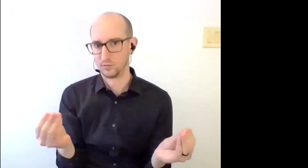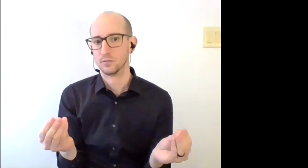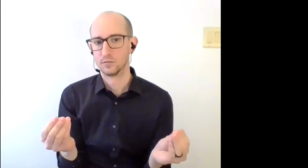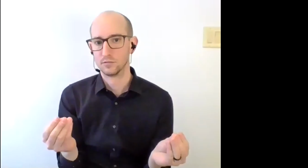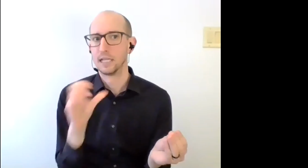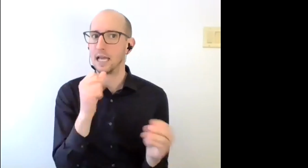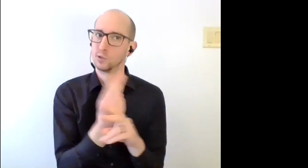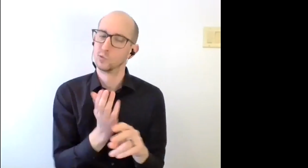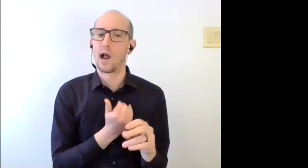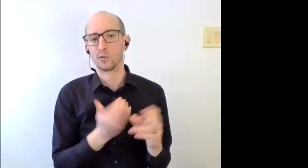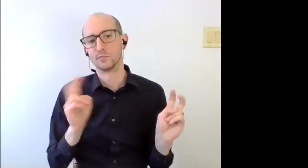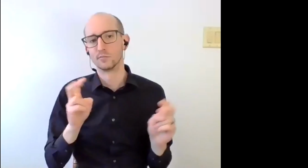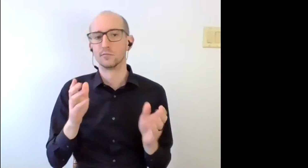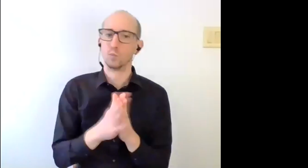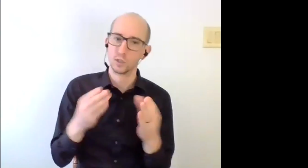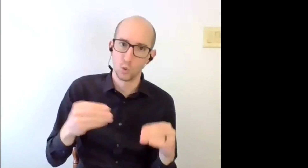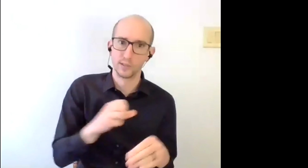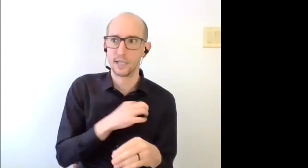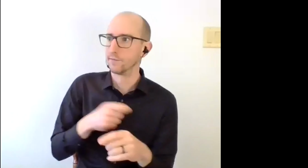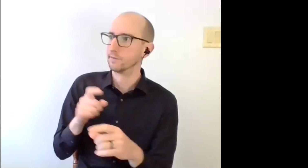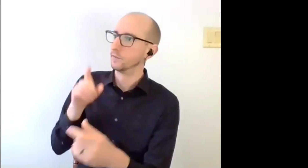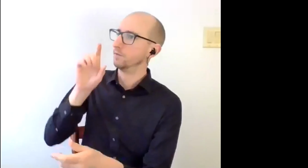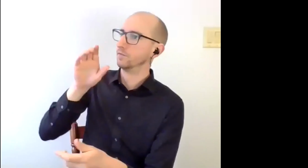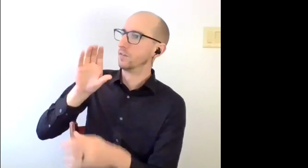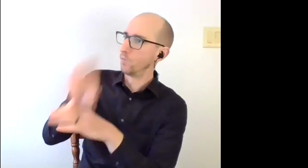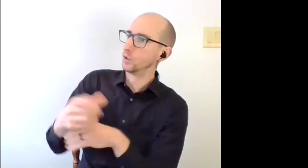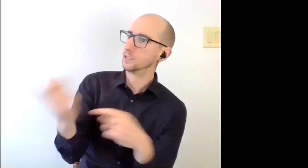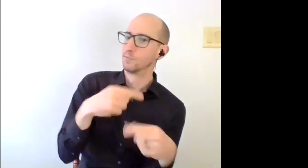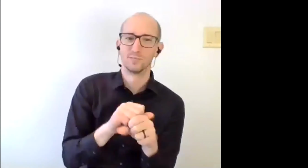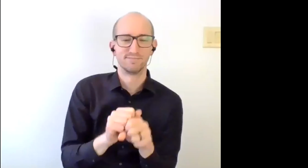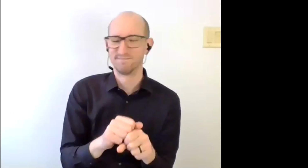that is not possible right now. We are scrambling coming up with another solution. Other than the bookstore staff being